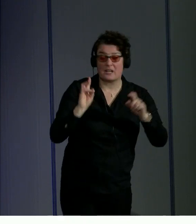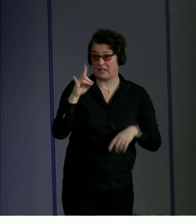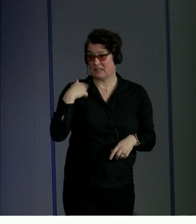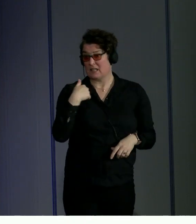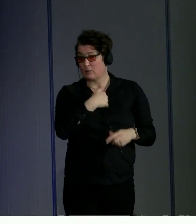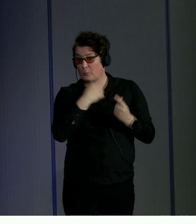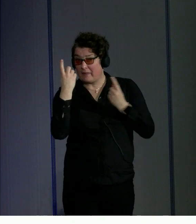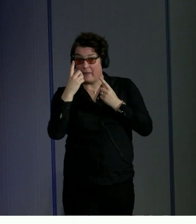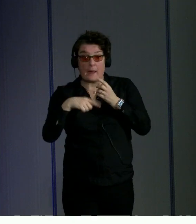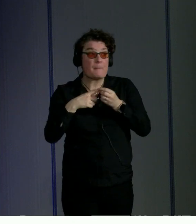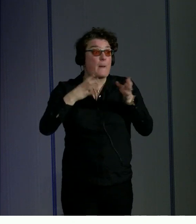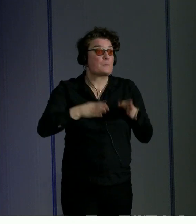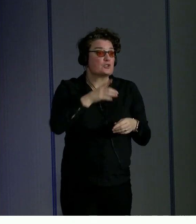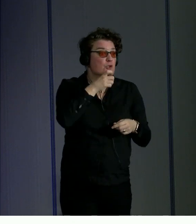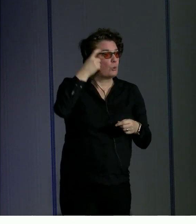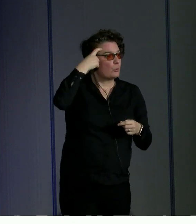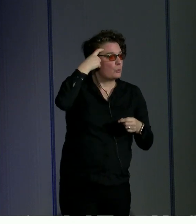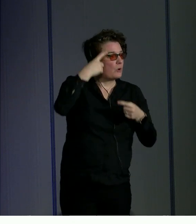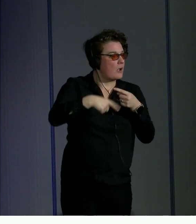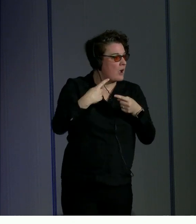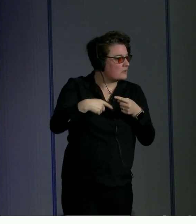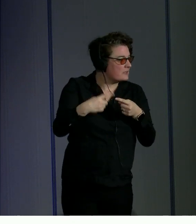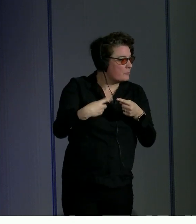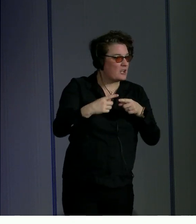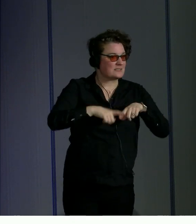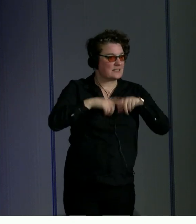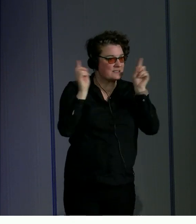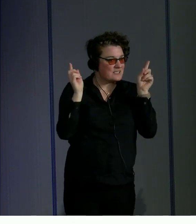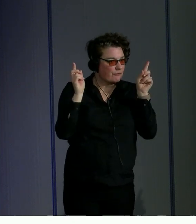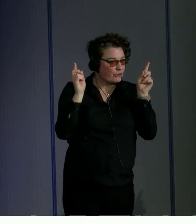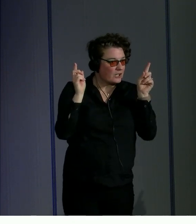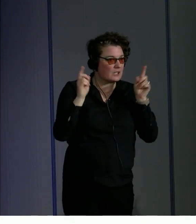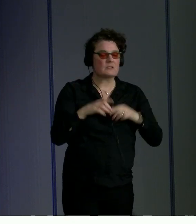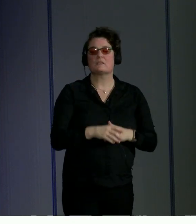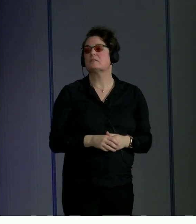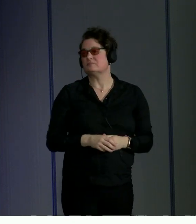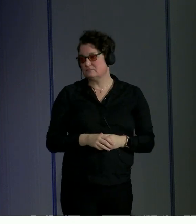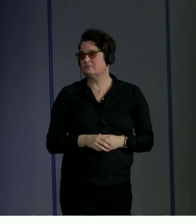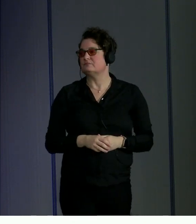processes cognitively in a very different way? So I think it does